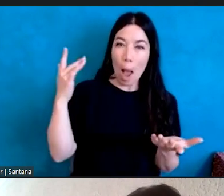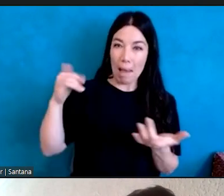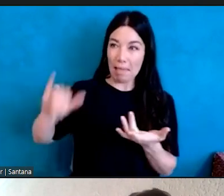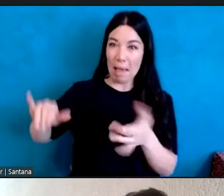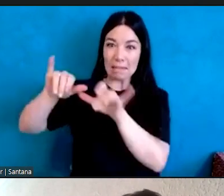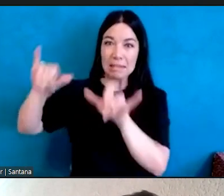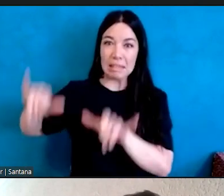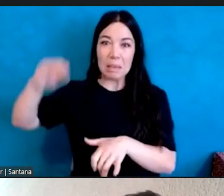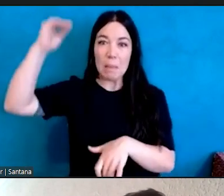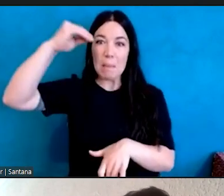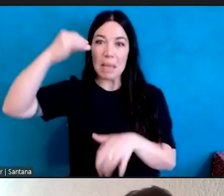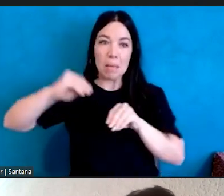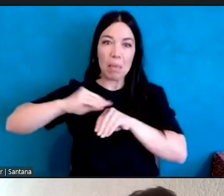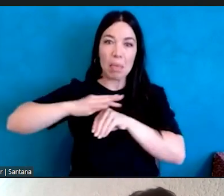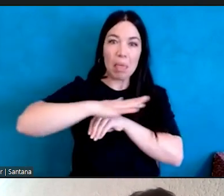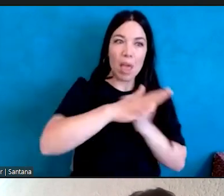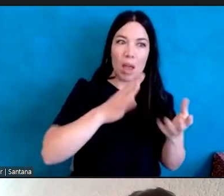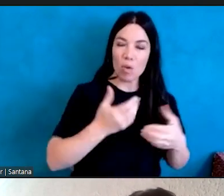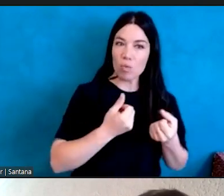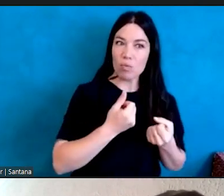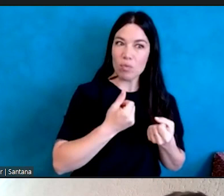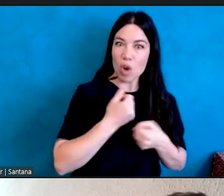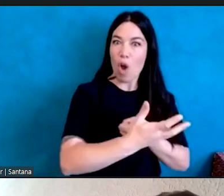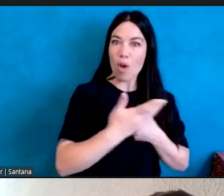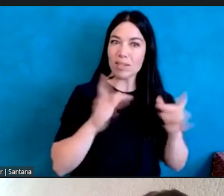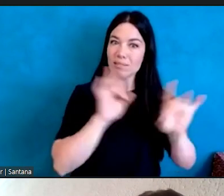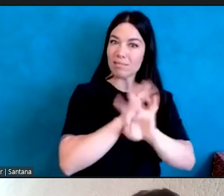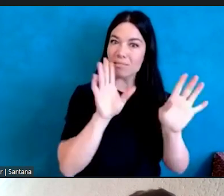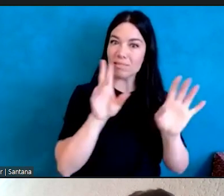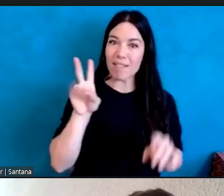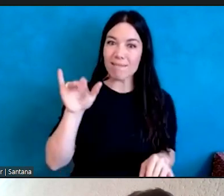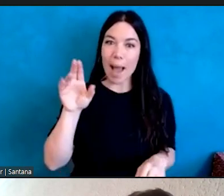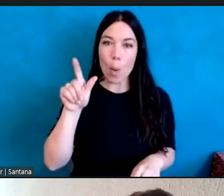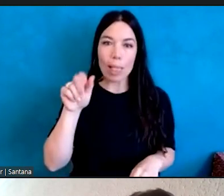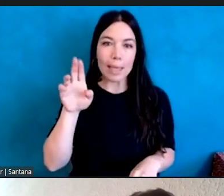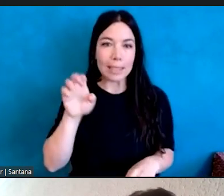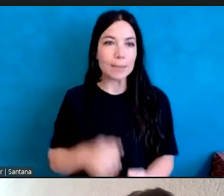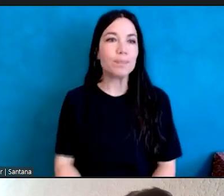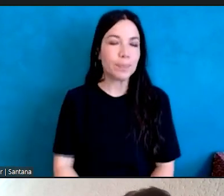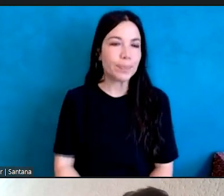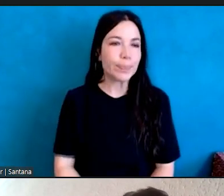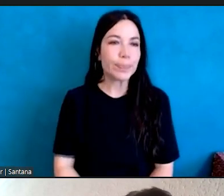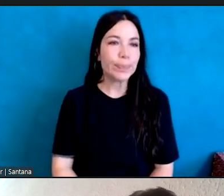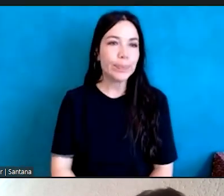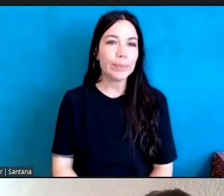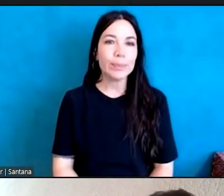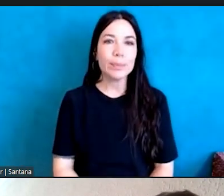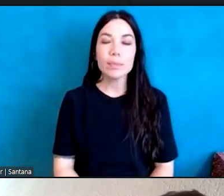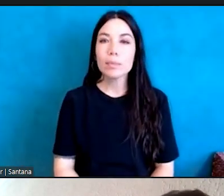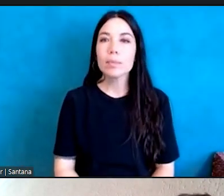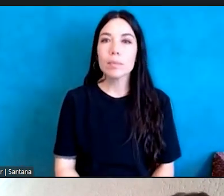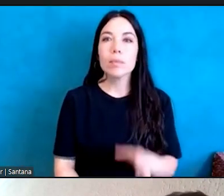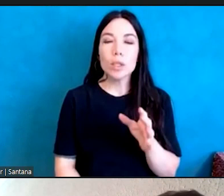So all of this then, places people, again to use kind of phrase from their languages, in the ear of the other.